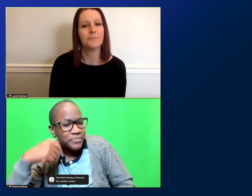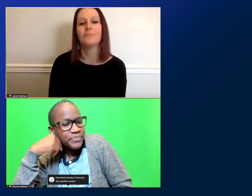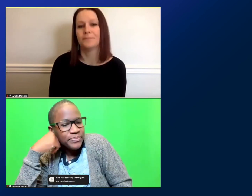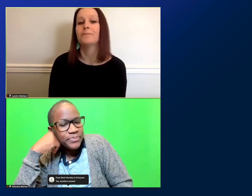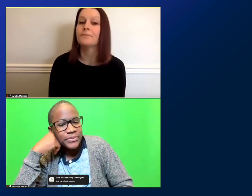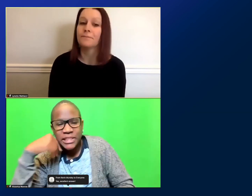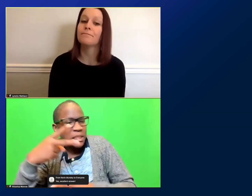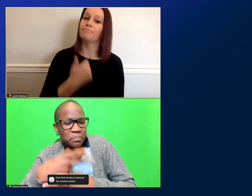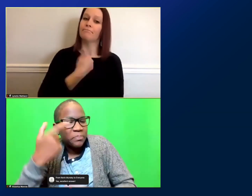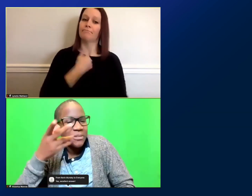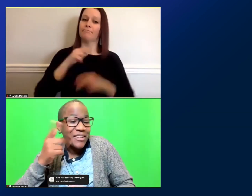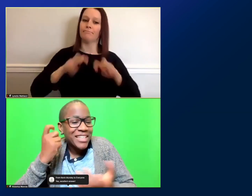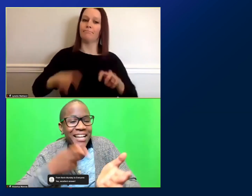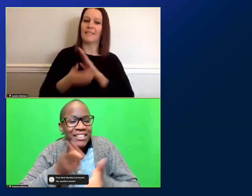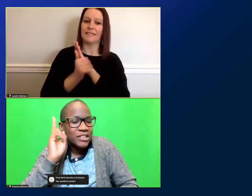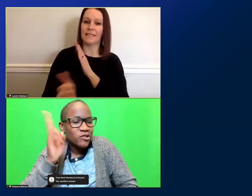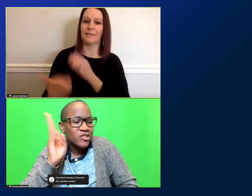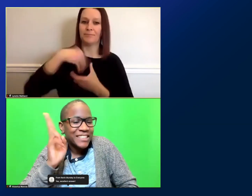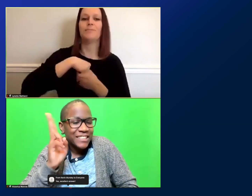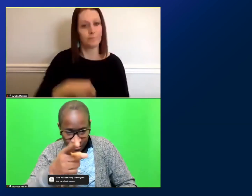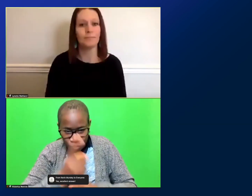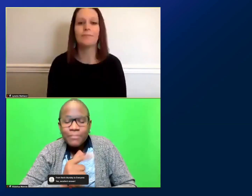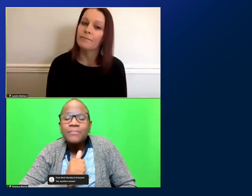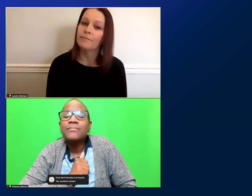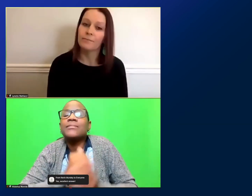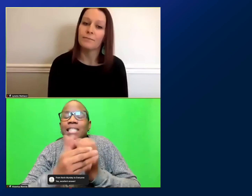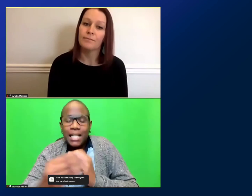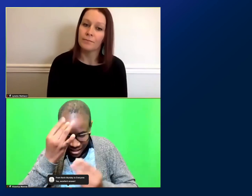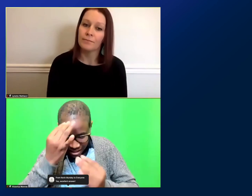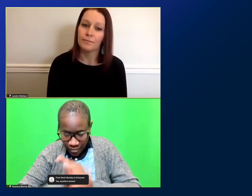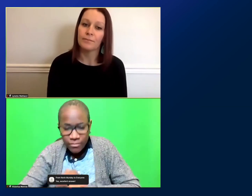eliminating the book altogether lynette saying and yeah so it's all about those analysis skills